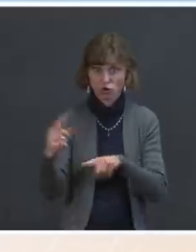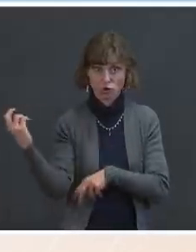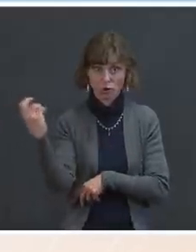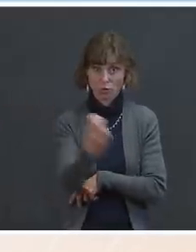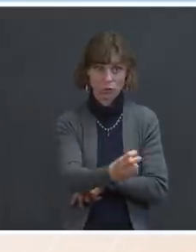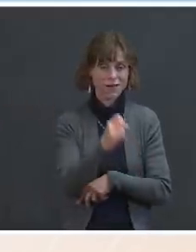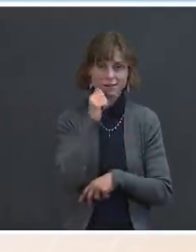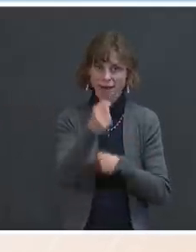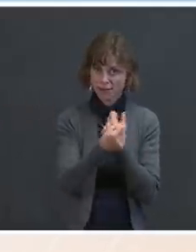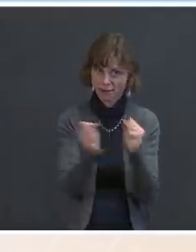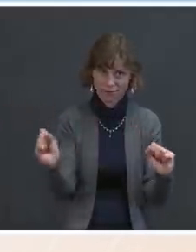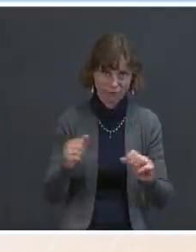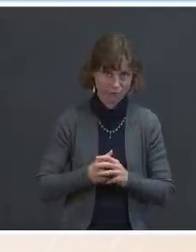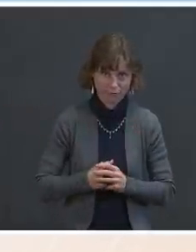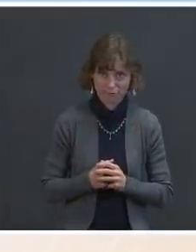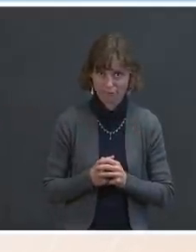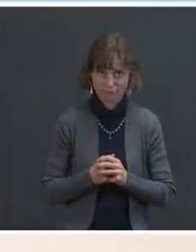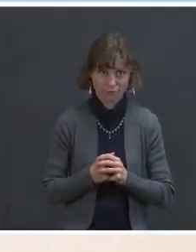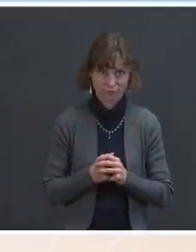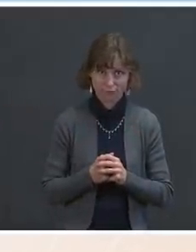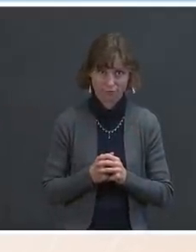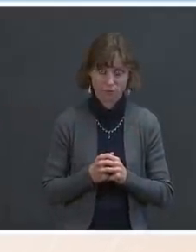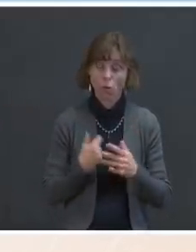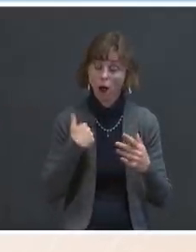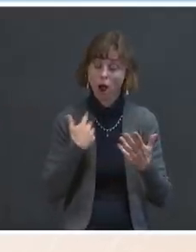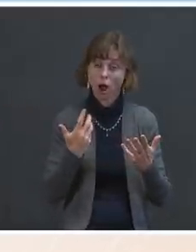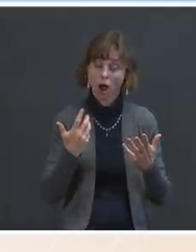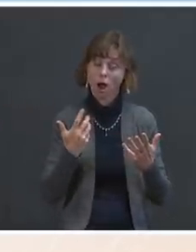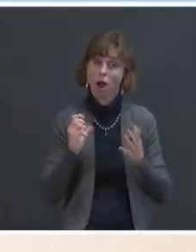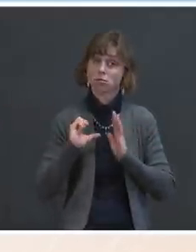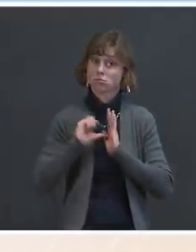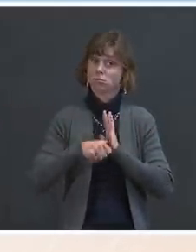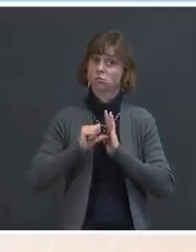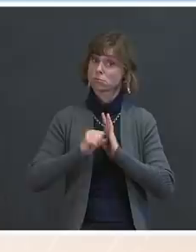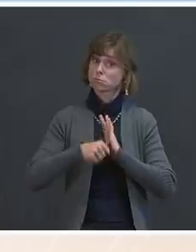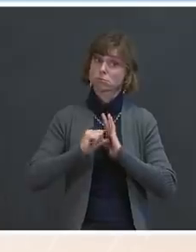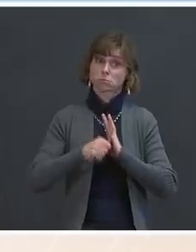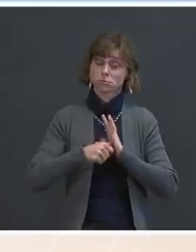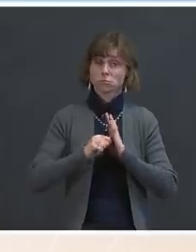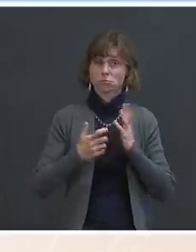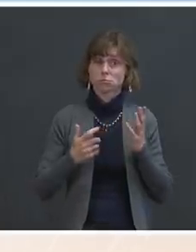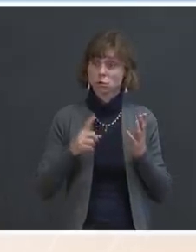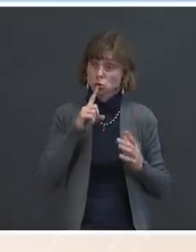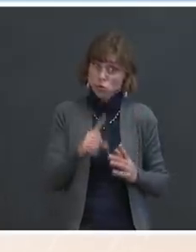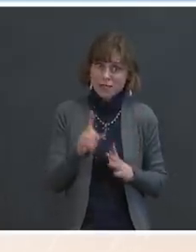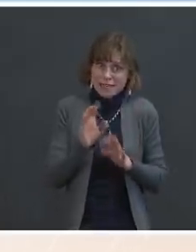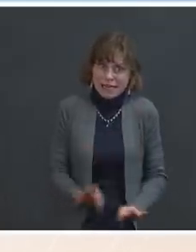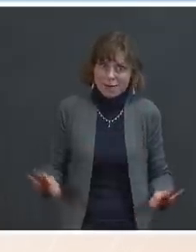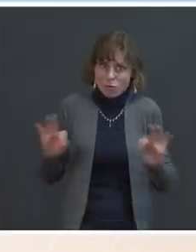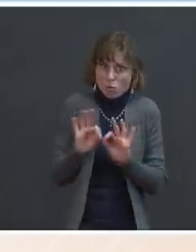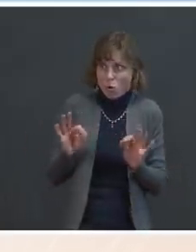And so, you know, if I could just emphasize that, that it's really important that that message get out,